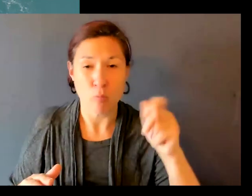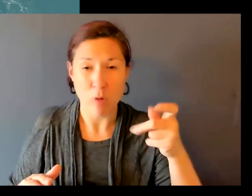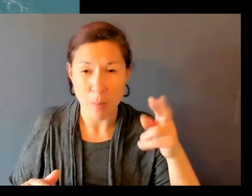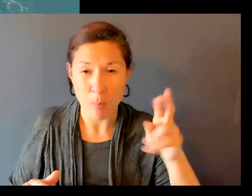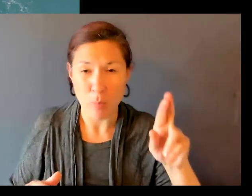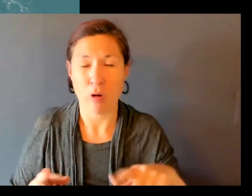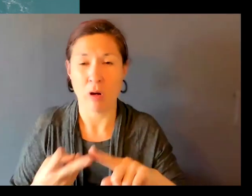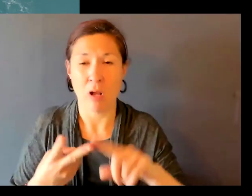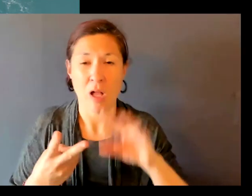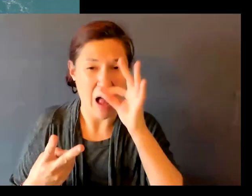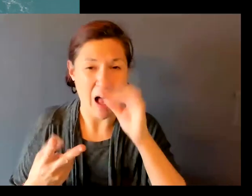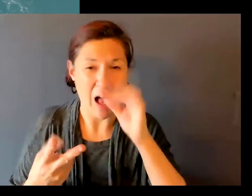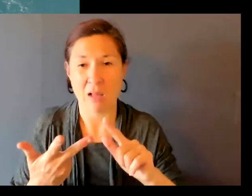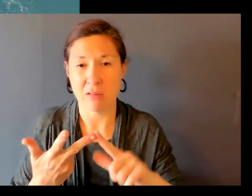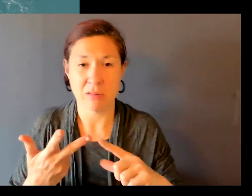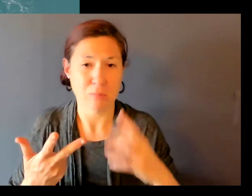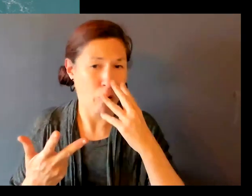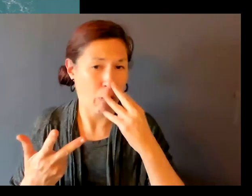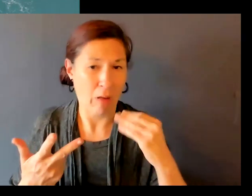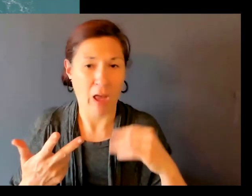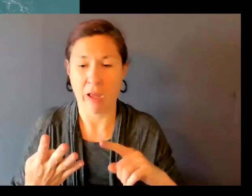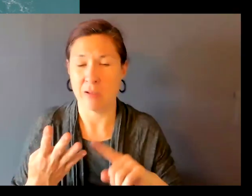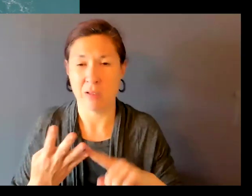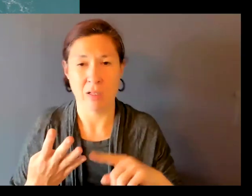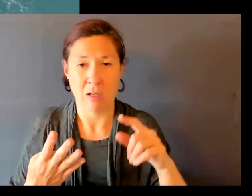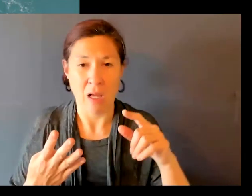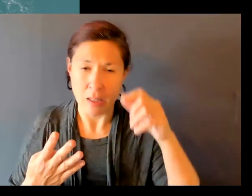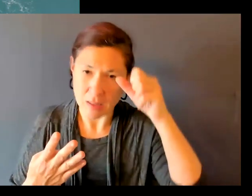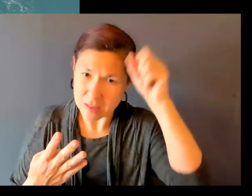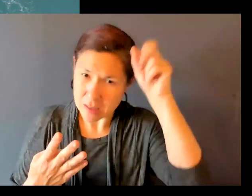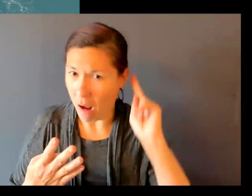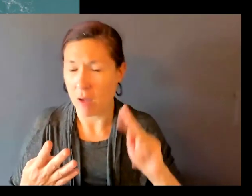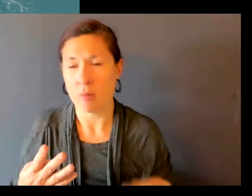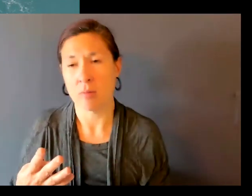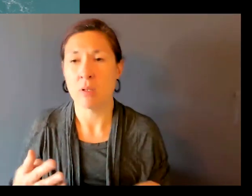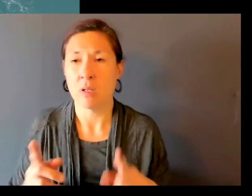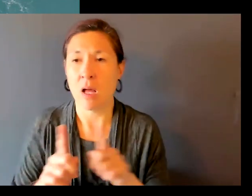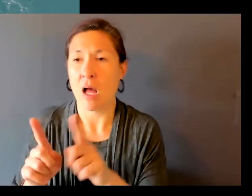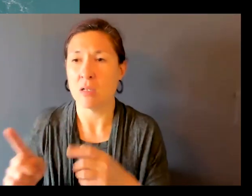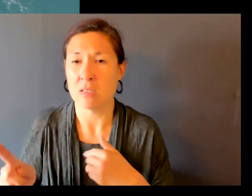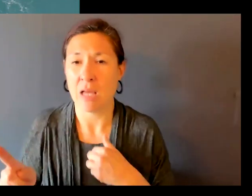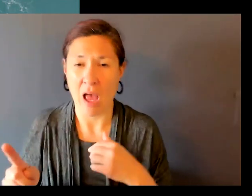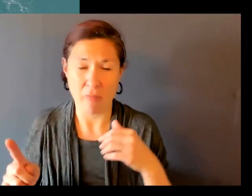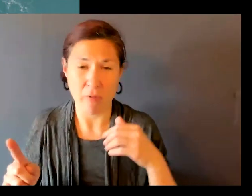There are hundreds of trucks that are taking away the sand and everything above it. All day long. Day after day here. Thank you very much. And, ah, and I'm happy, uhm, for anyone to contact me and, uhm, and to provide them more information, uhm, if you look on Google Earth, you can see it happening in real-time. Uhm, obviously with a little delay. But you can see that there are just massive areas that are now sandy, and then, uhm -- (music : Thank you, Sandy. Thank you.